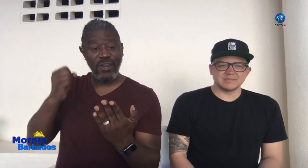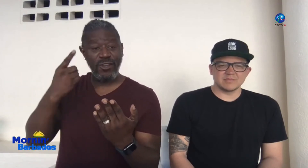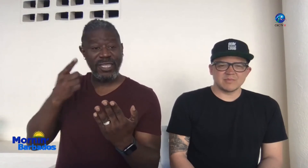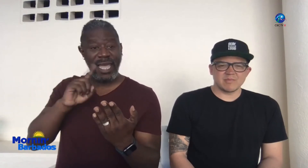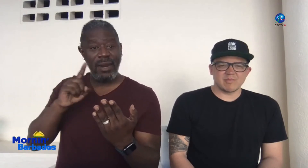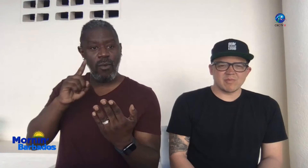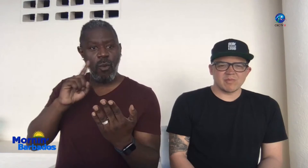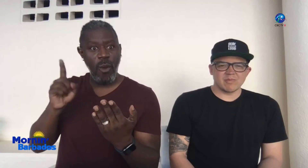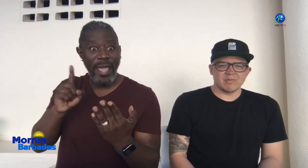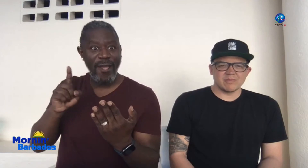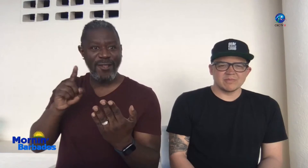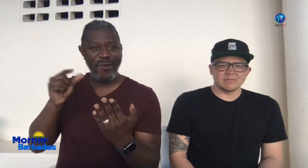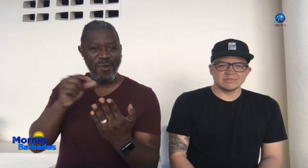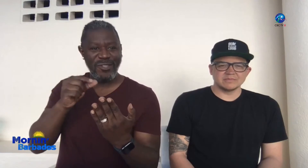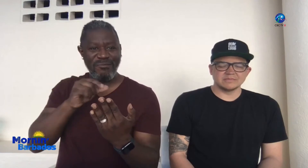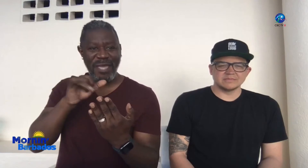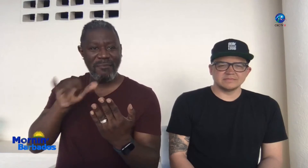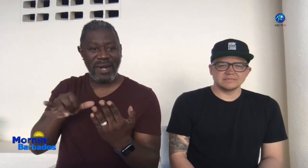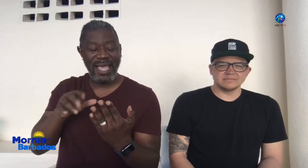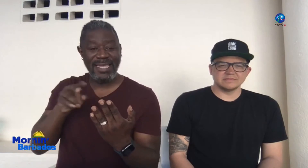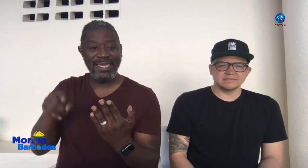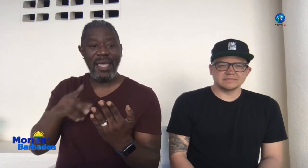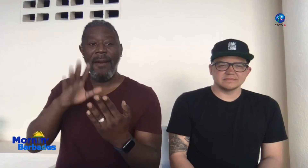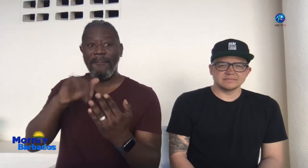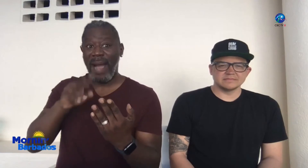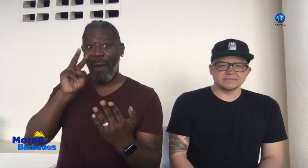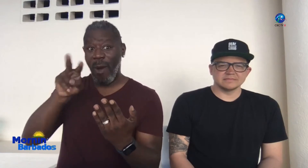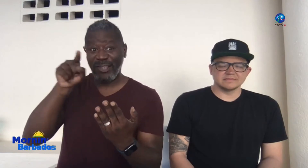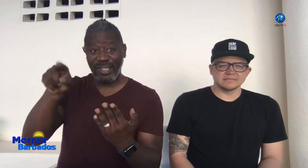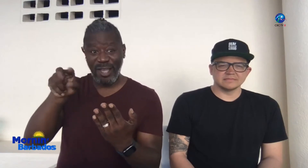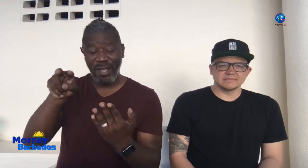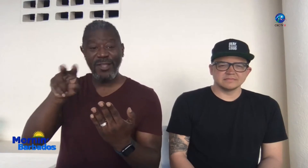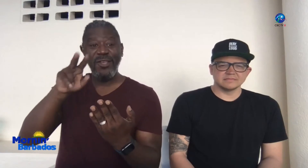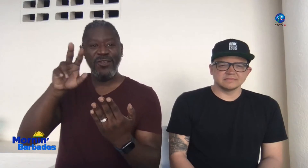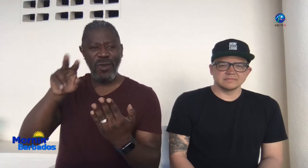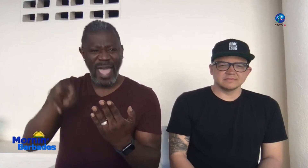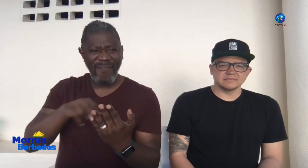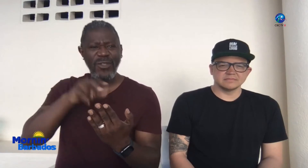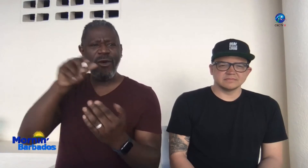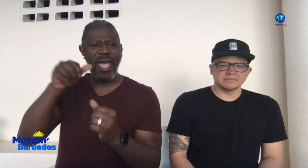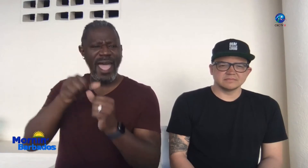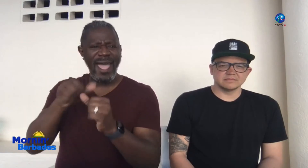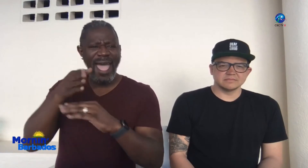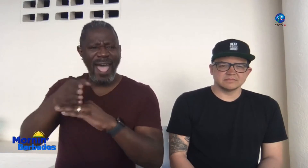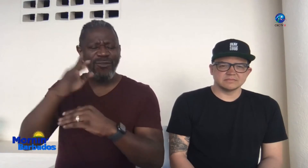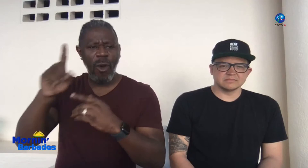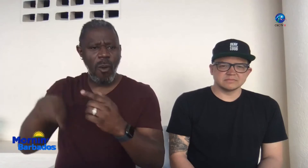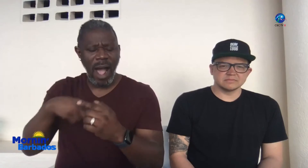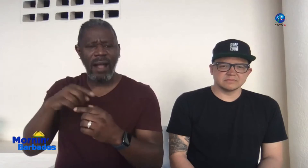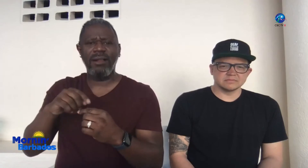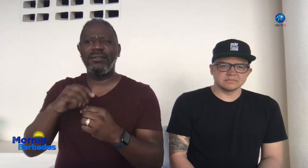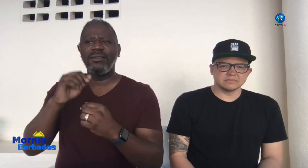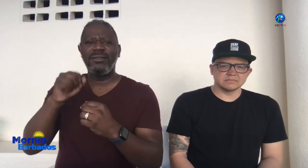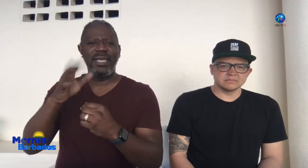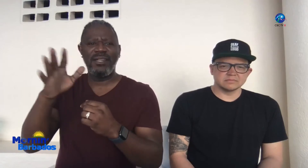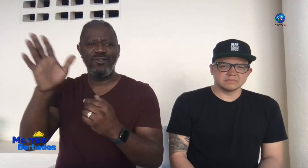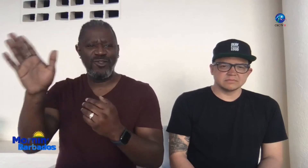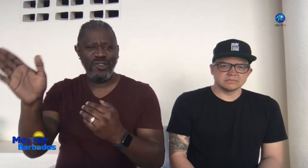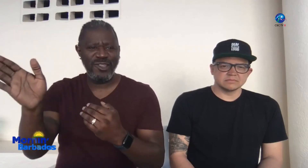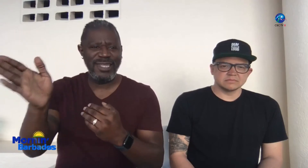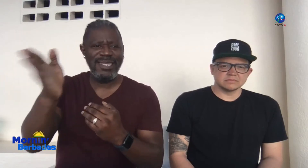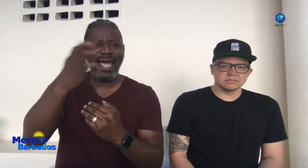and understand where the words are being placed by watching her so i thought after a while then she's